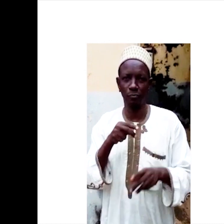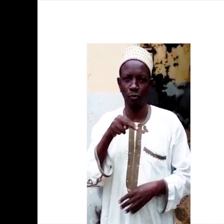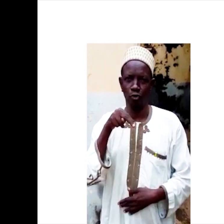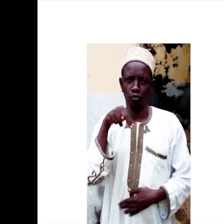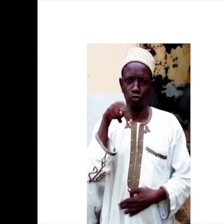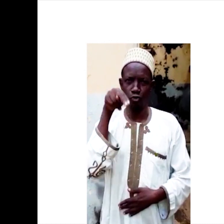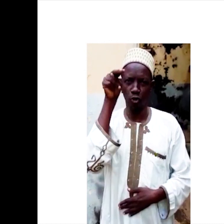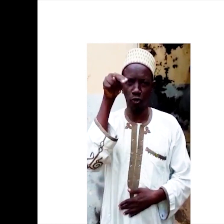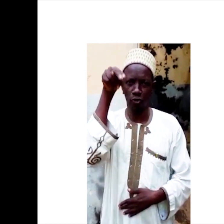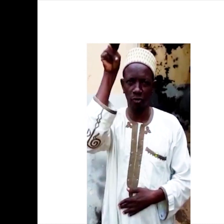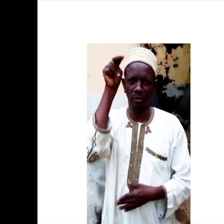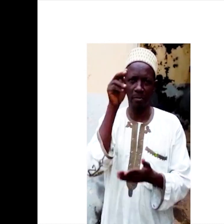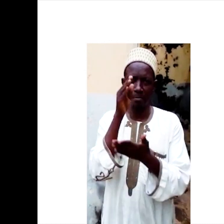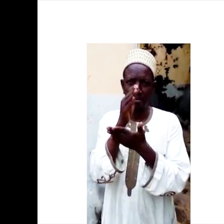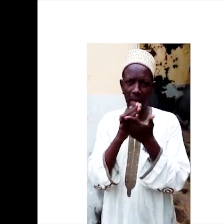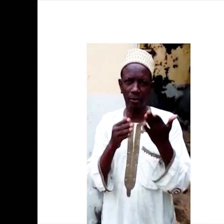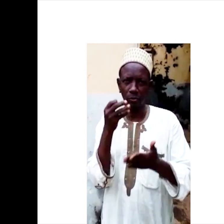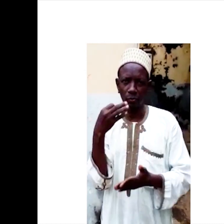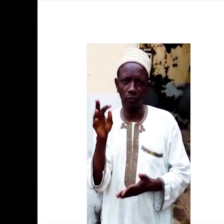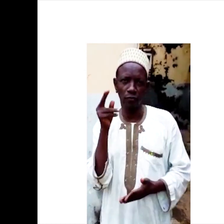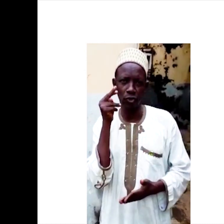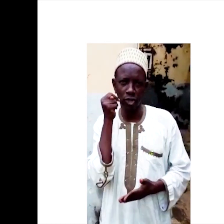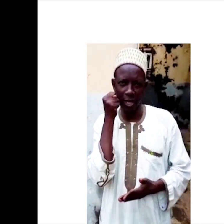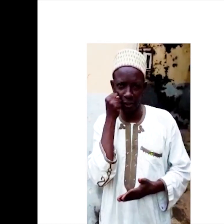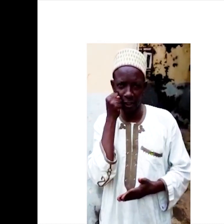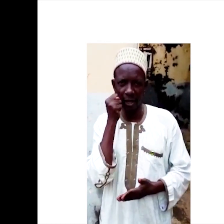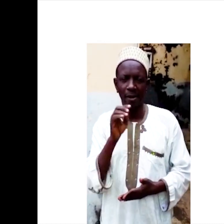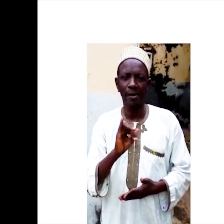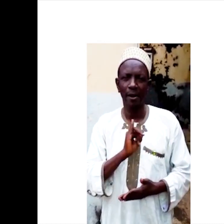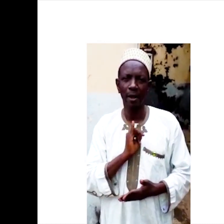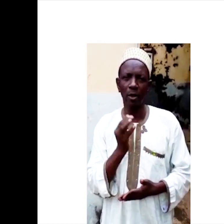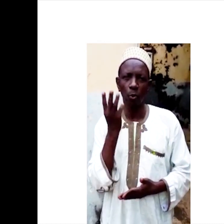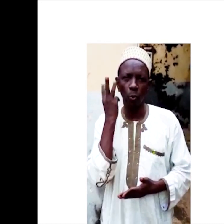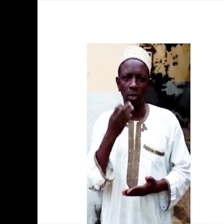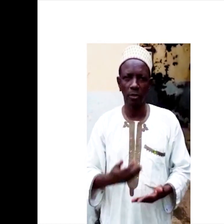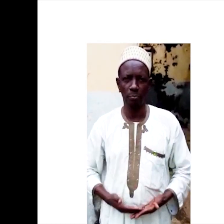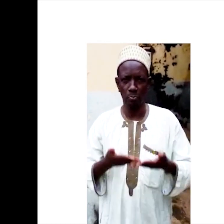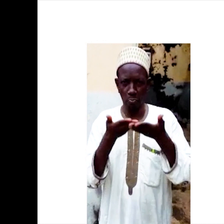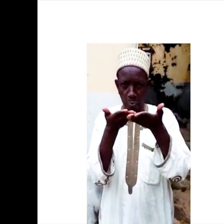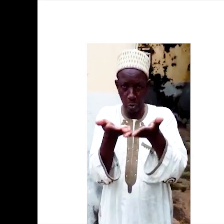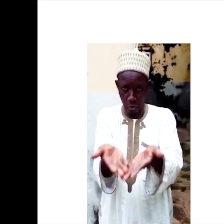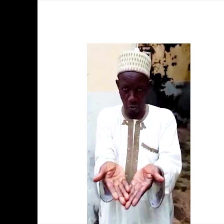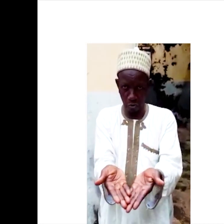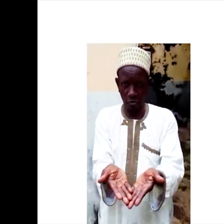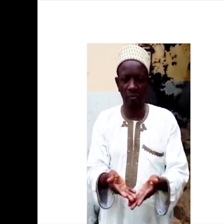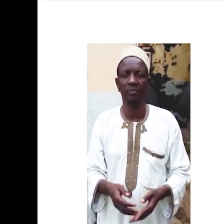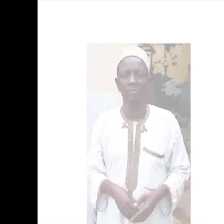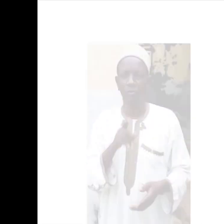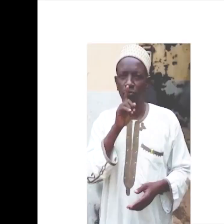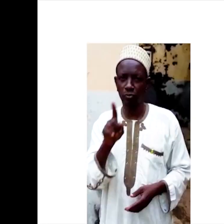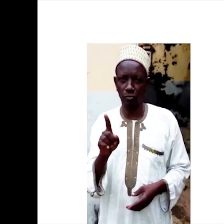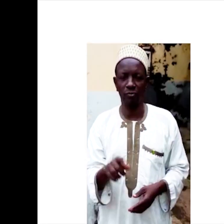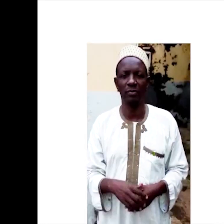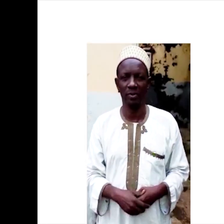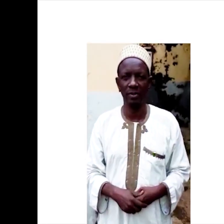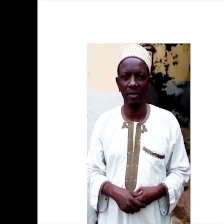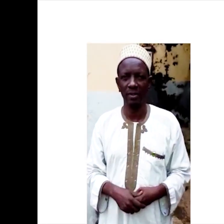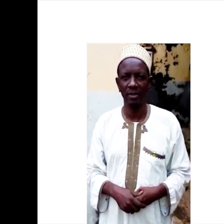I grew up to acquire my indigenous sign language before I went to school.